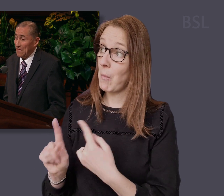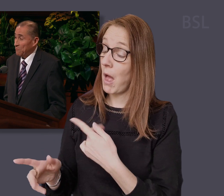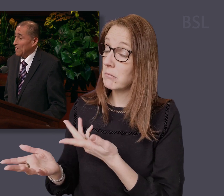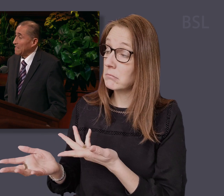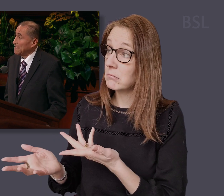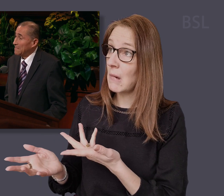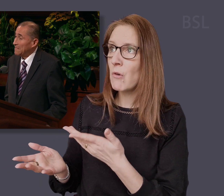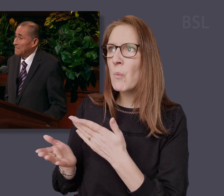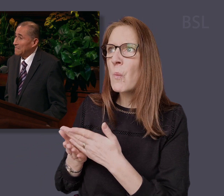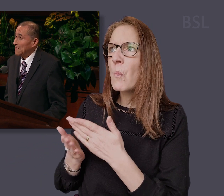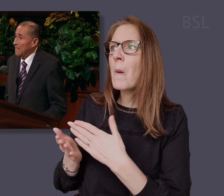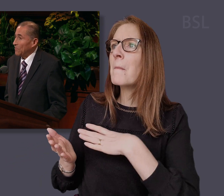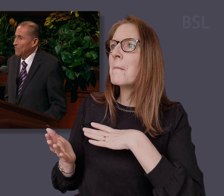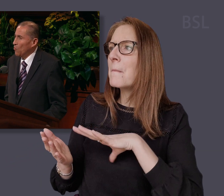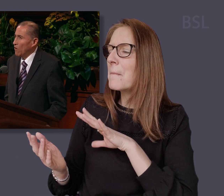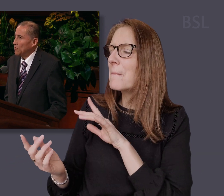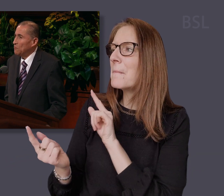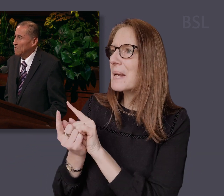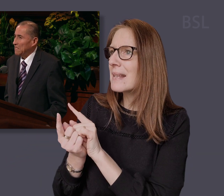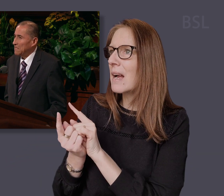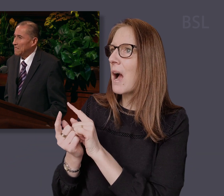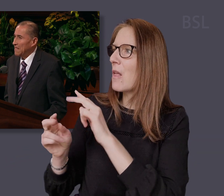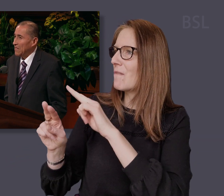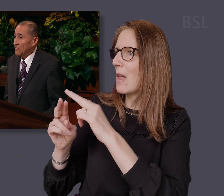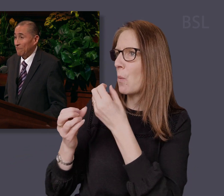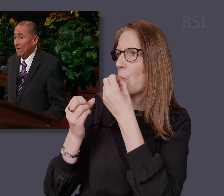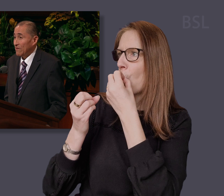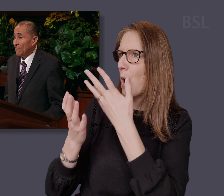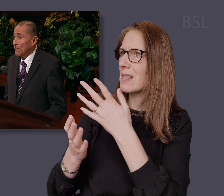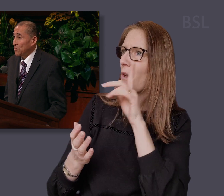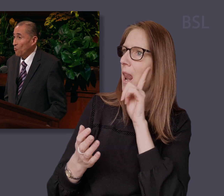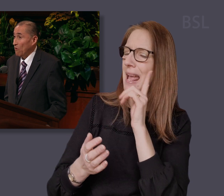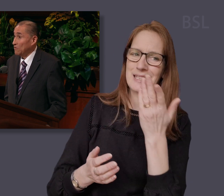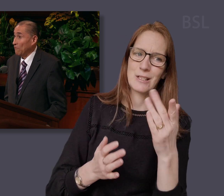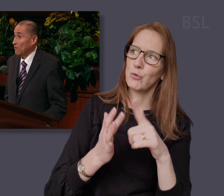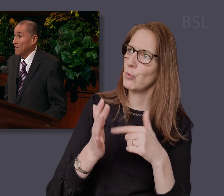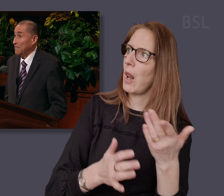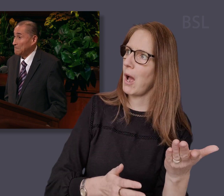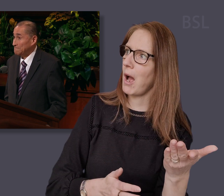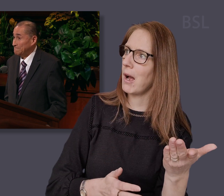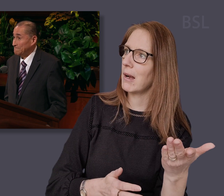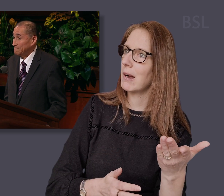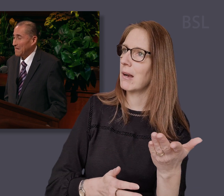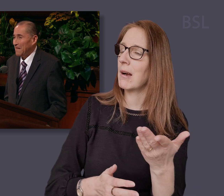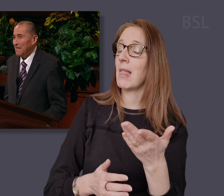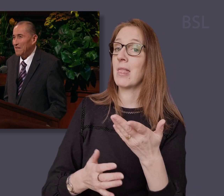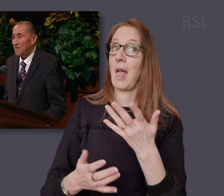I replied, “I really want to meet the father of such a wonderful lady.”